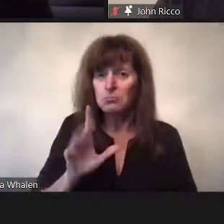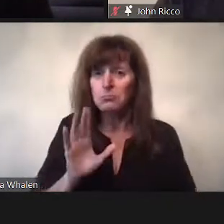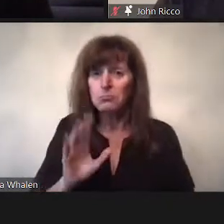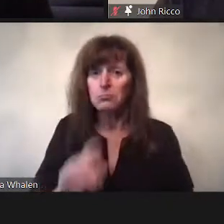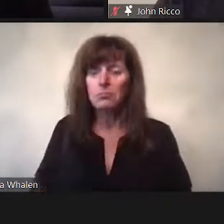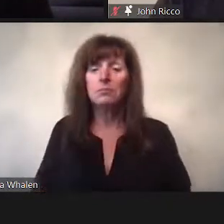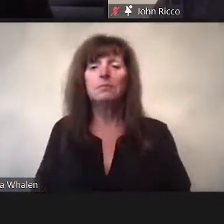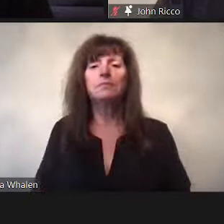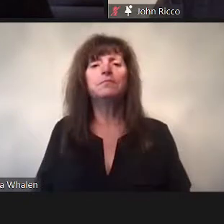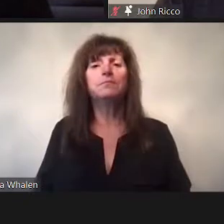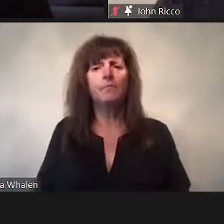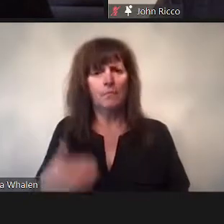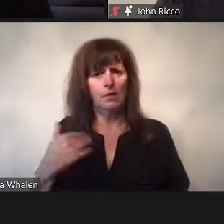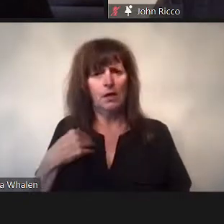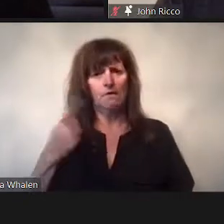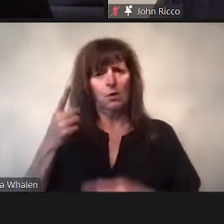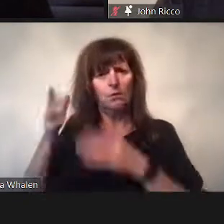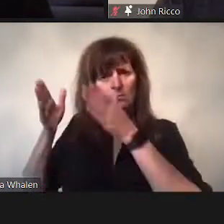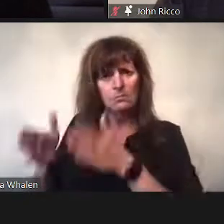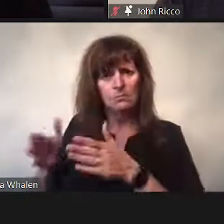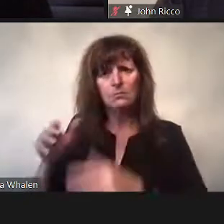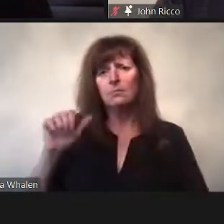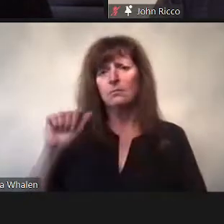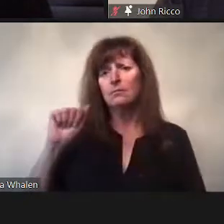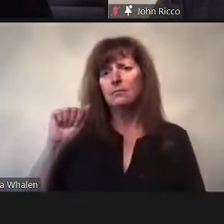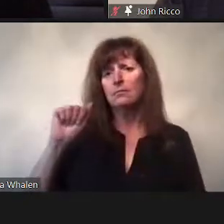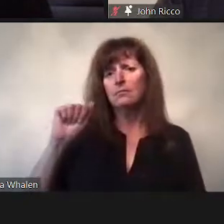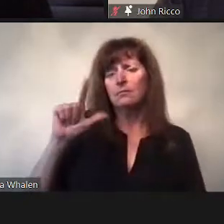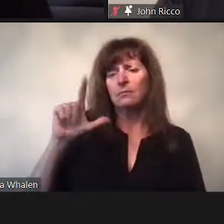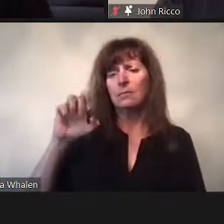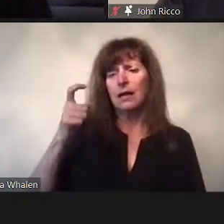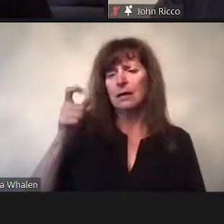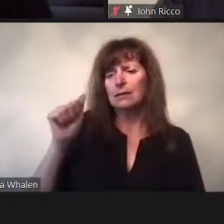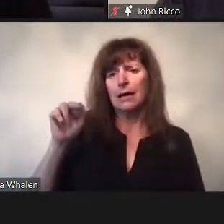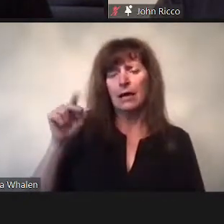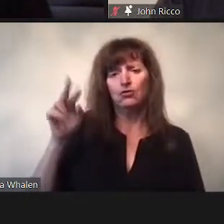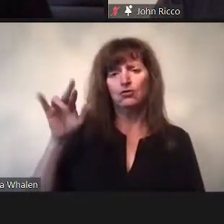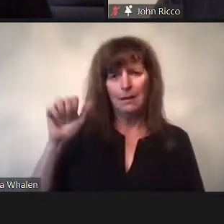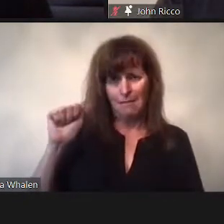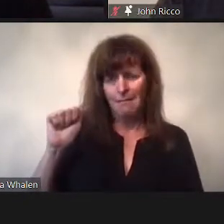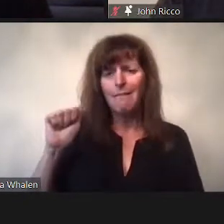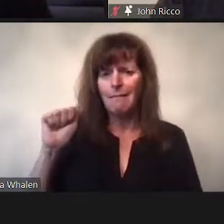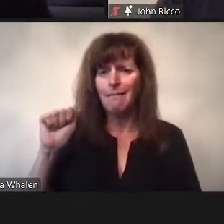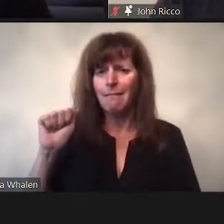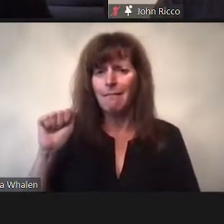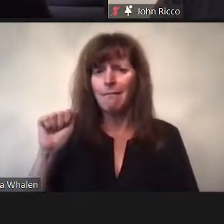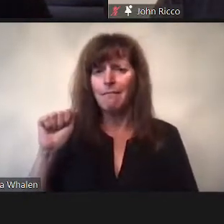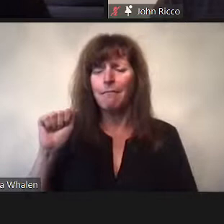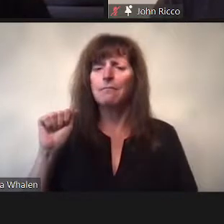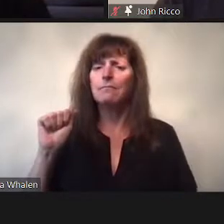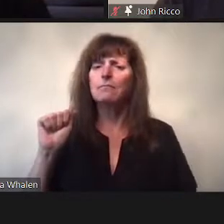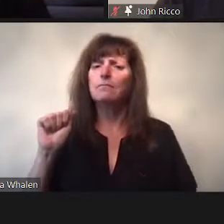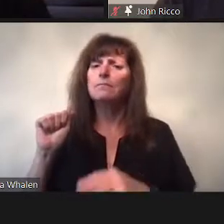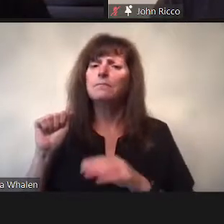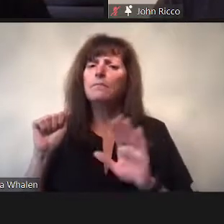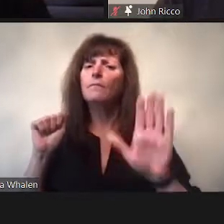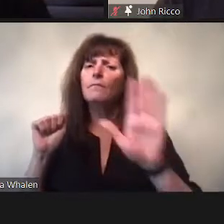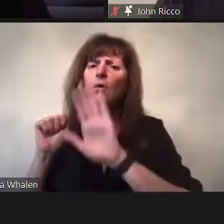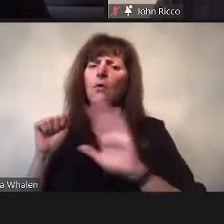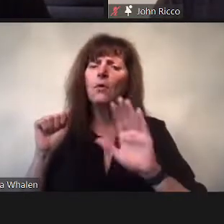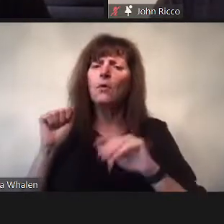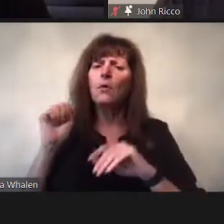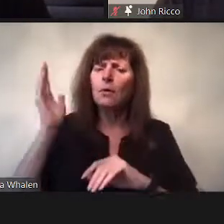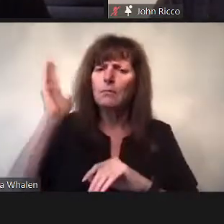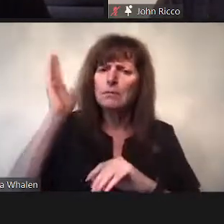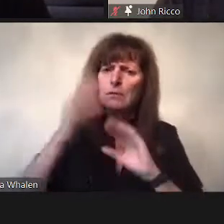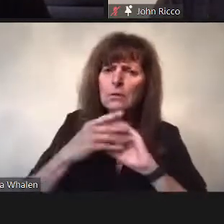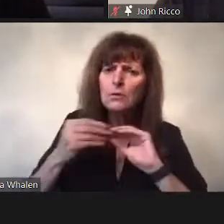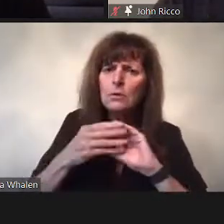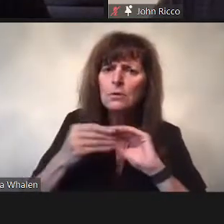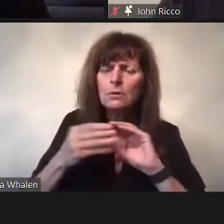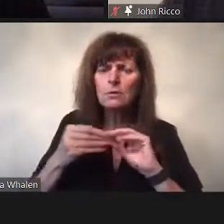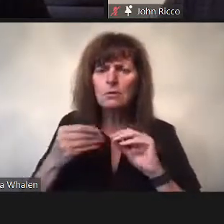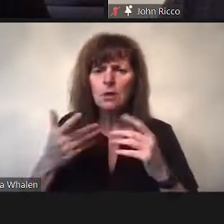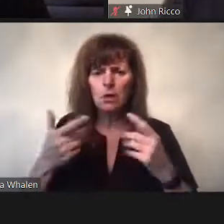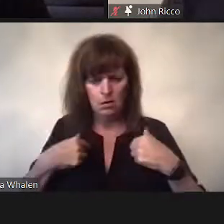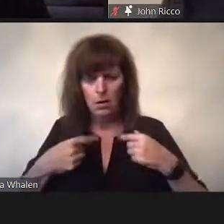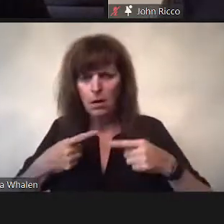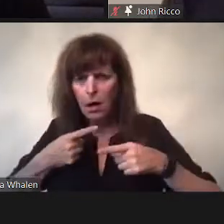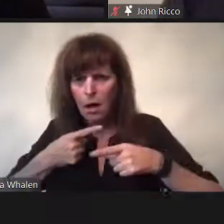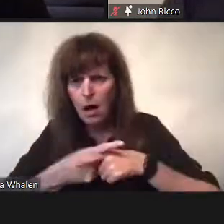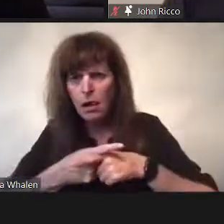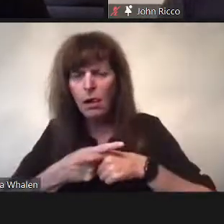thanks so much. Thank you.